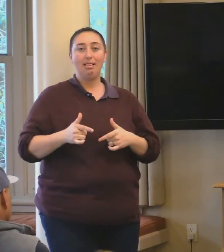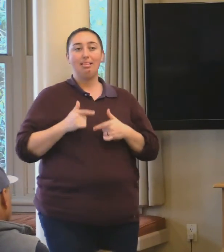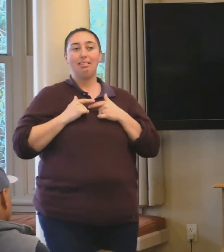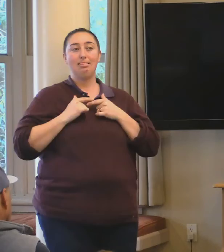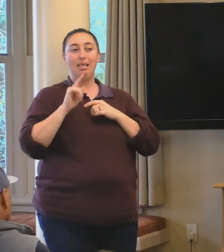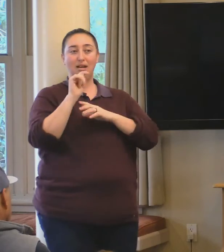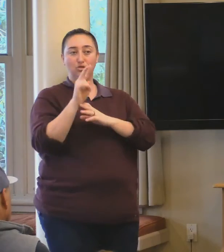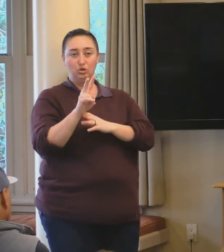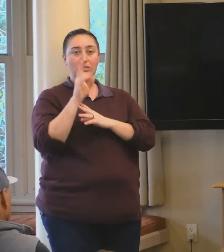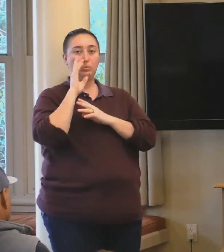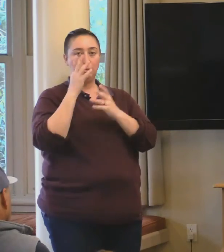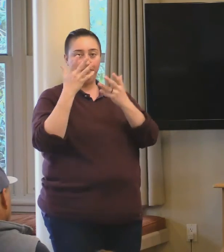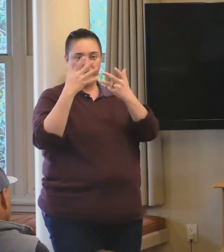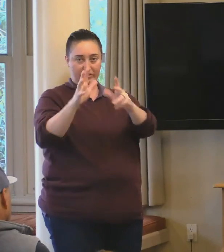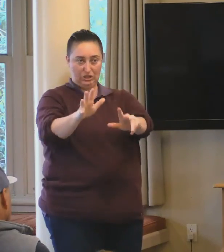So thank you to everyone who came to watch on the livestream.